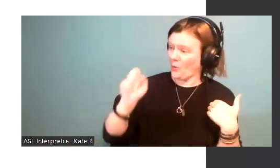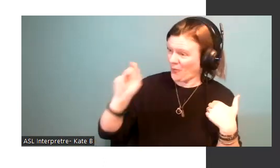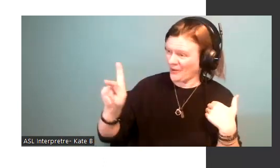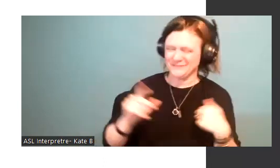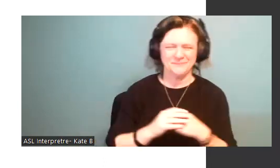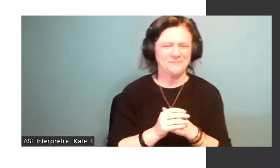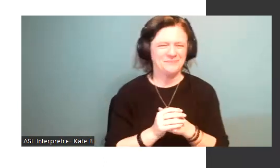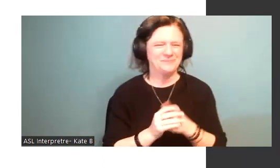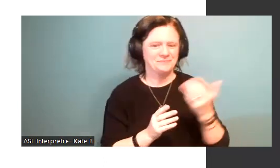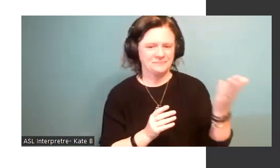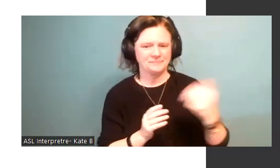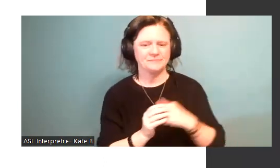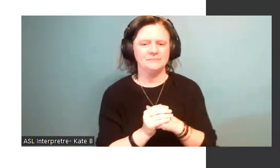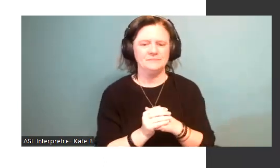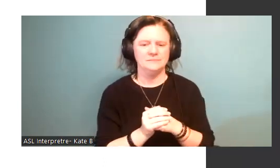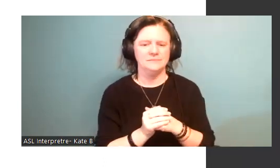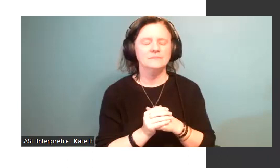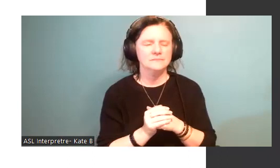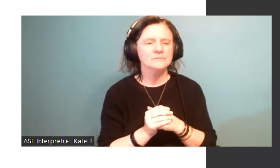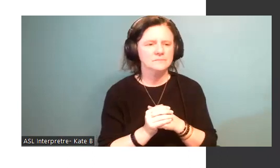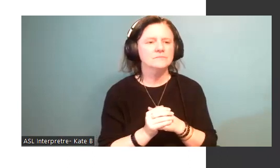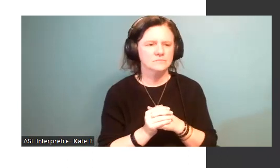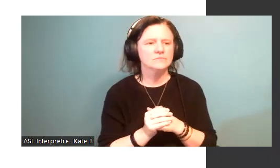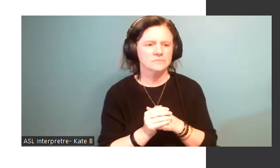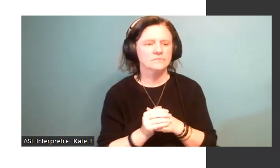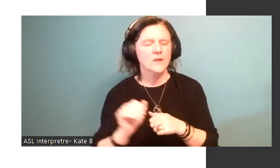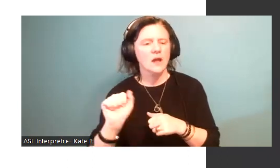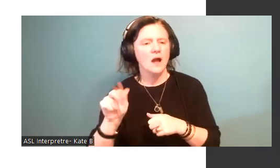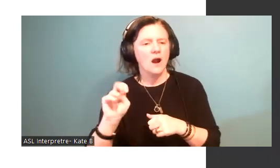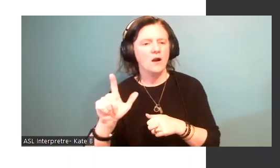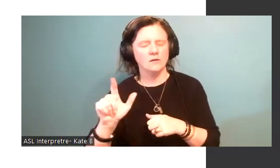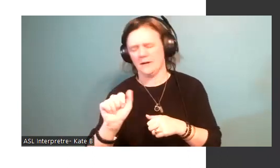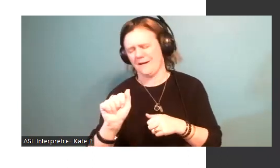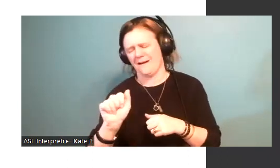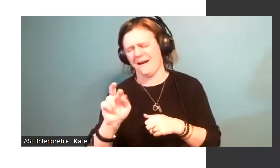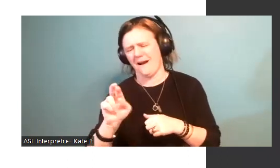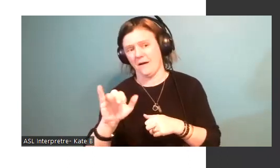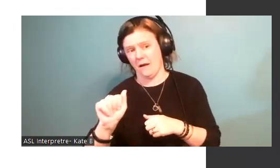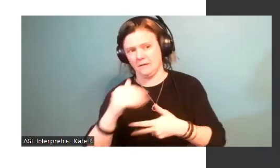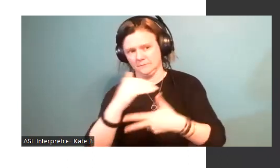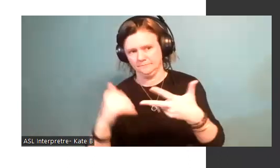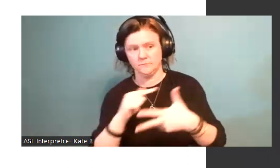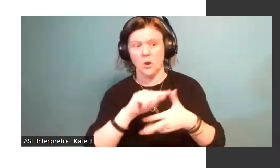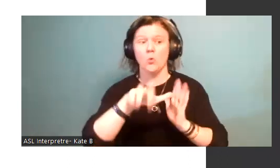before and after this presentation. Now, core components.